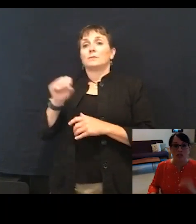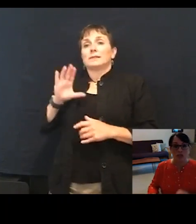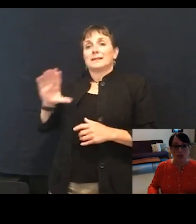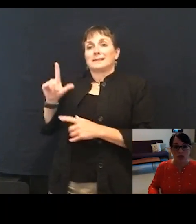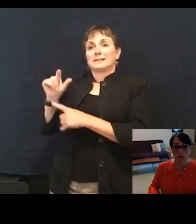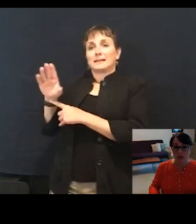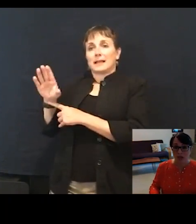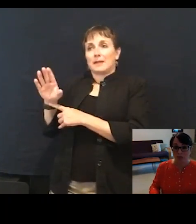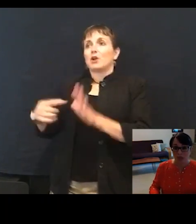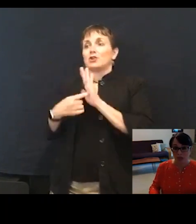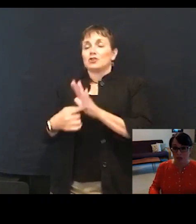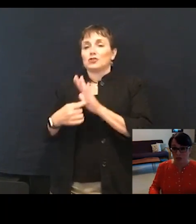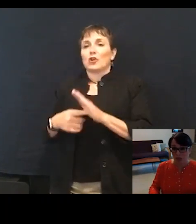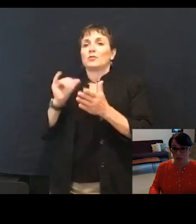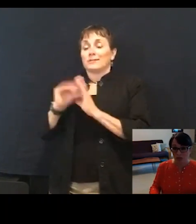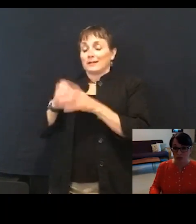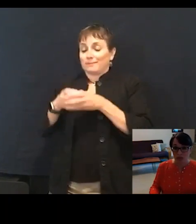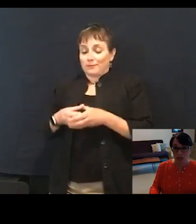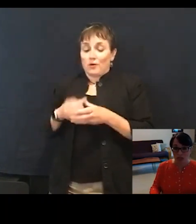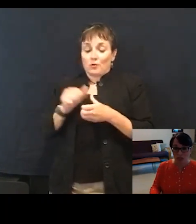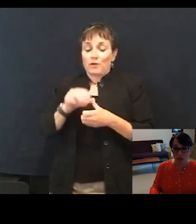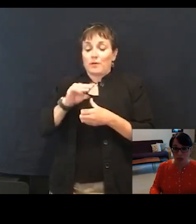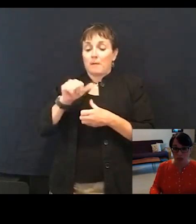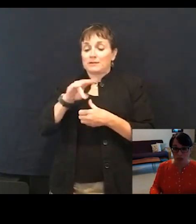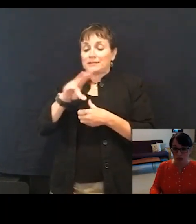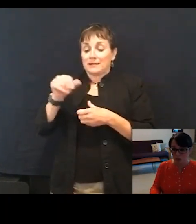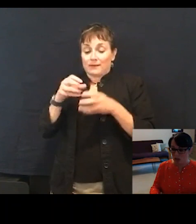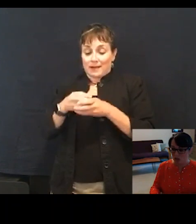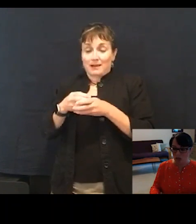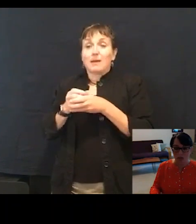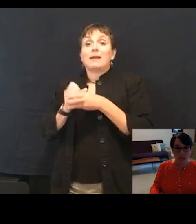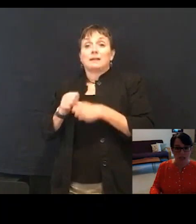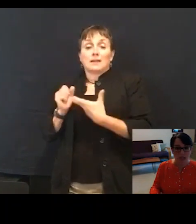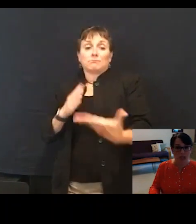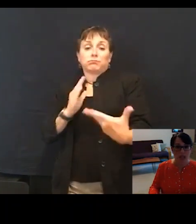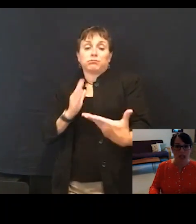could correct that melanosome migration phenotype that we saw on the shaker-1 mice.